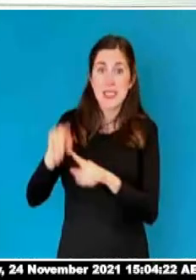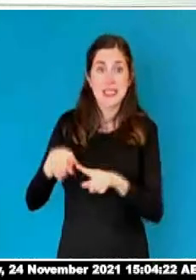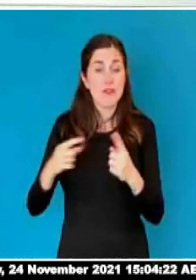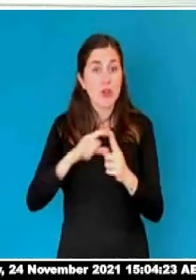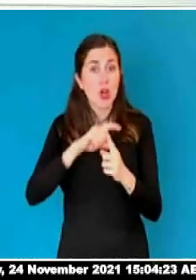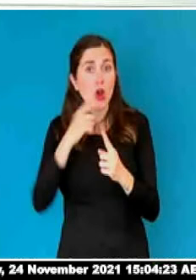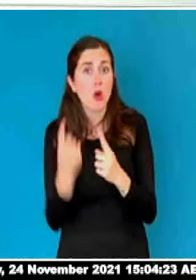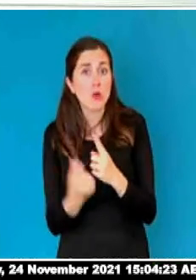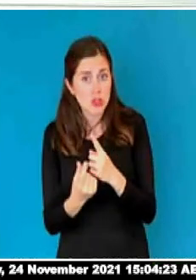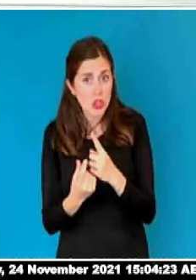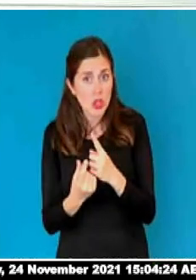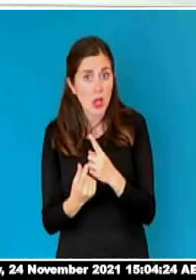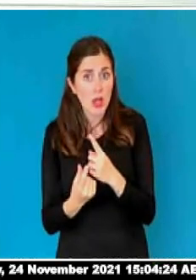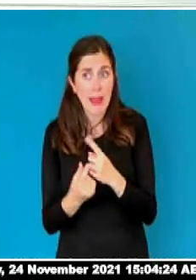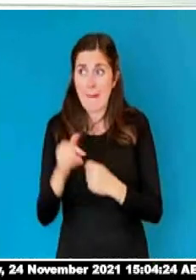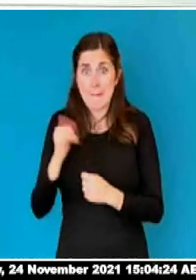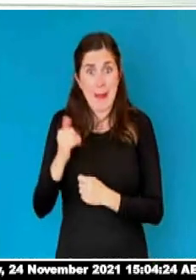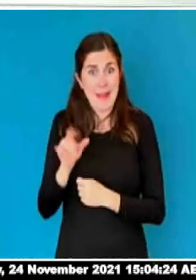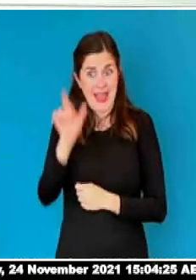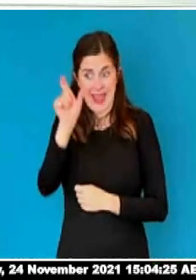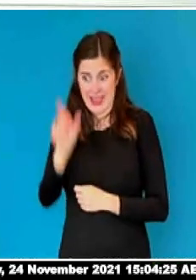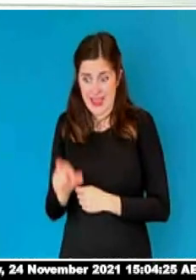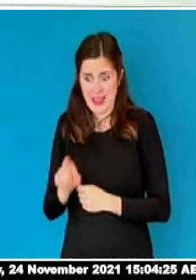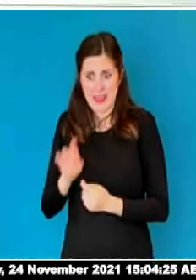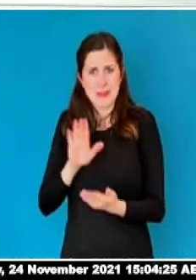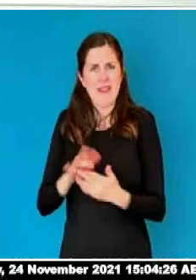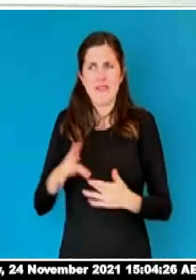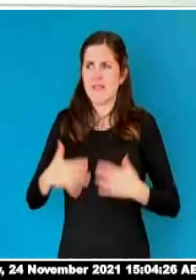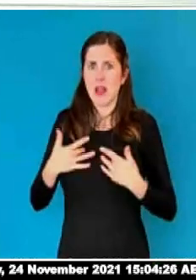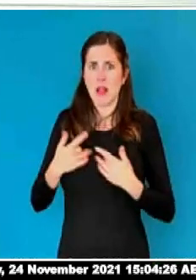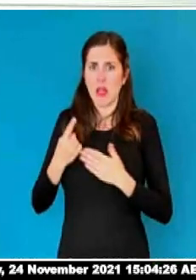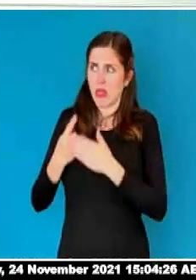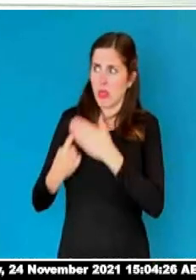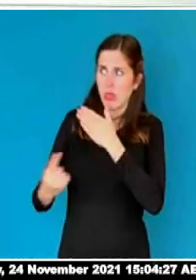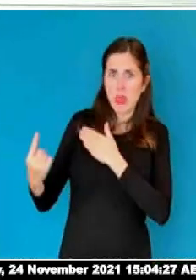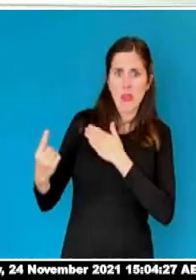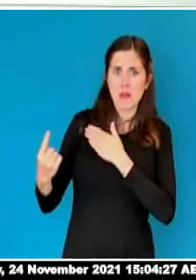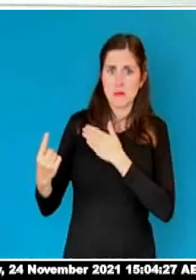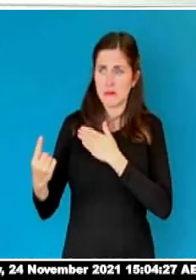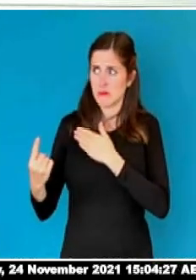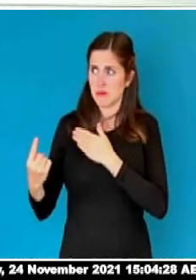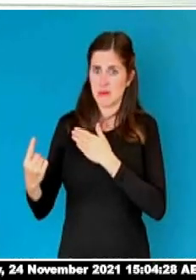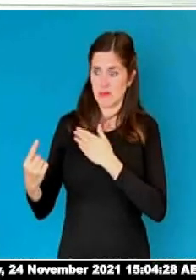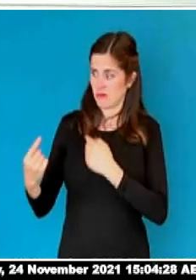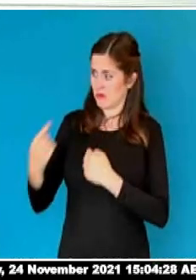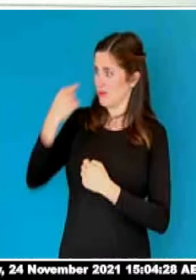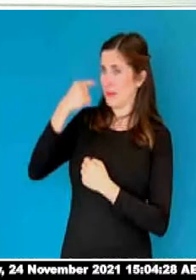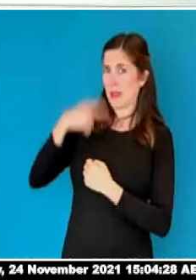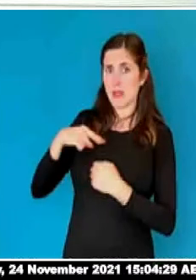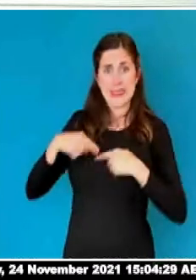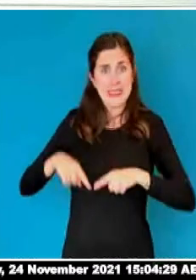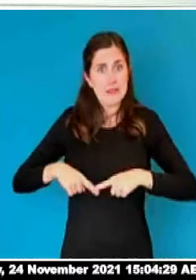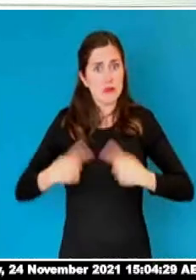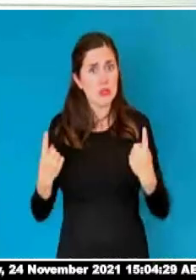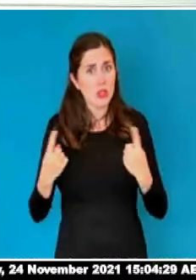exclusion or other damaging behaviours and an employer, having undertaken that risk